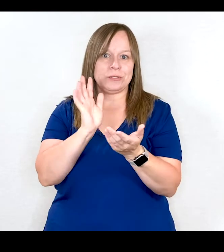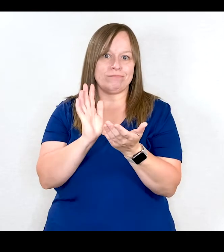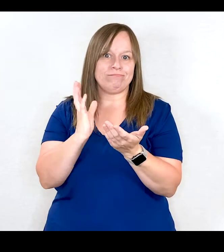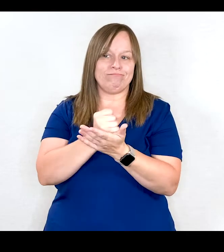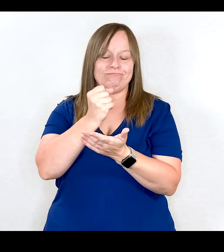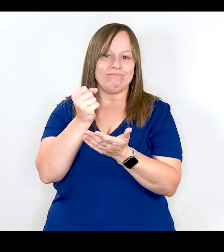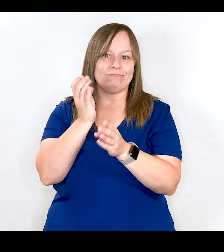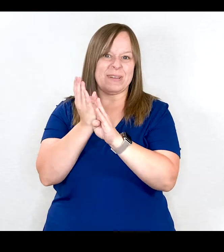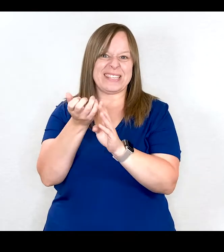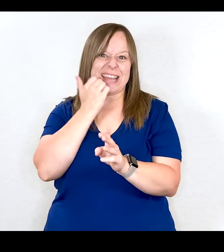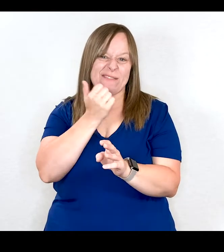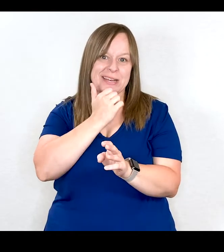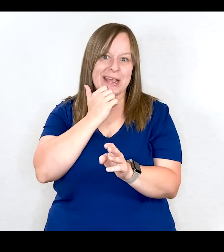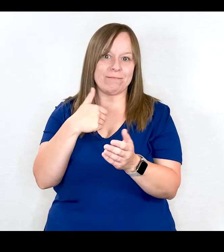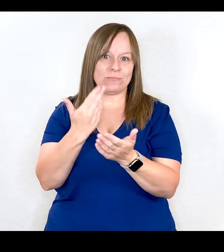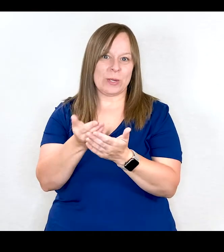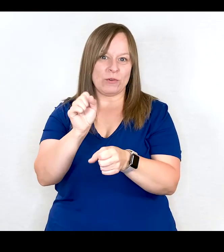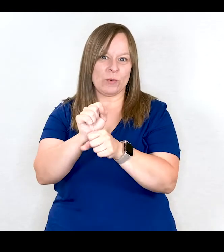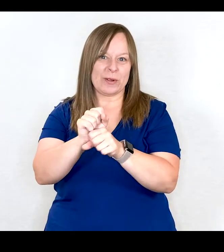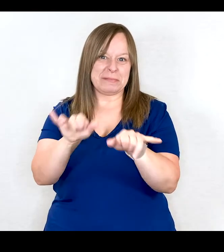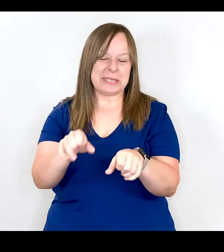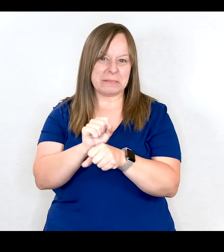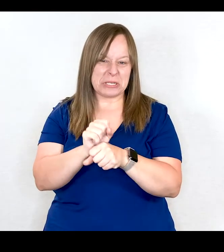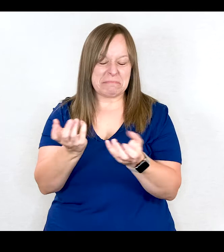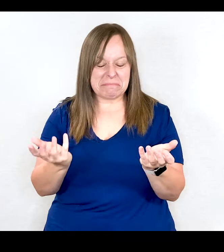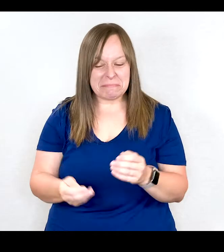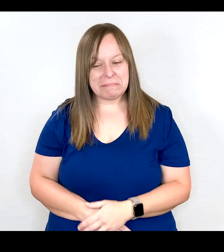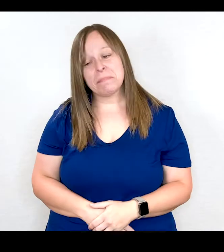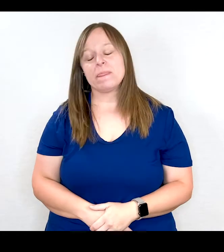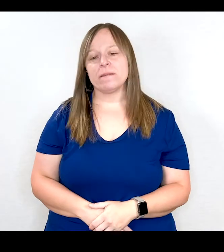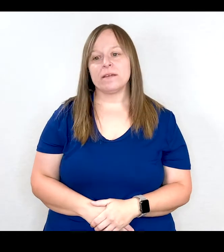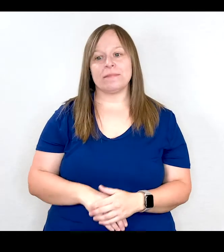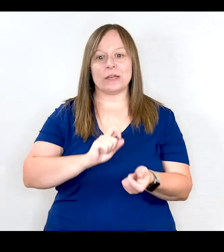but to use paratransit every day, so I could maintain employment.